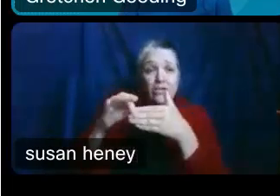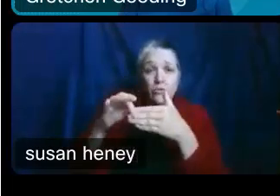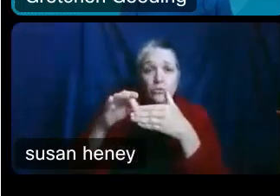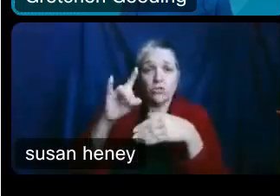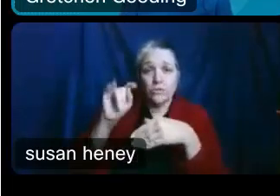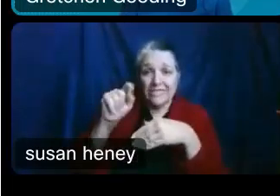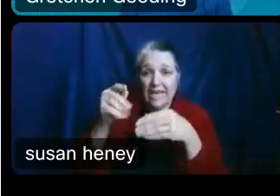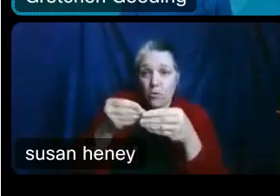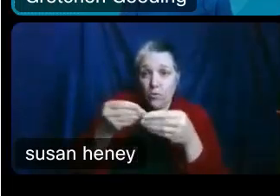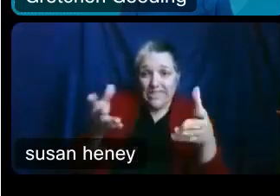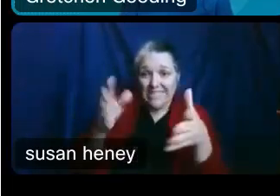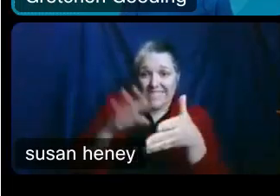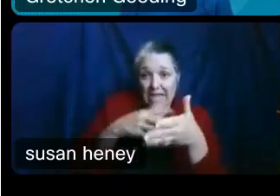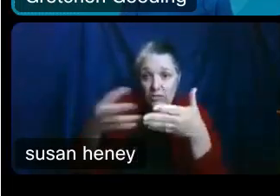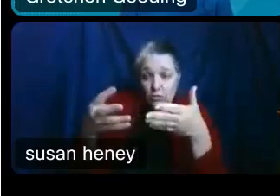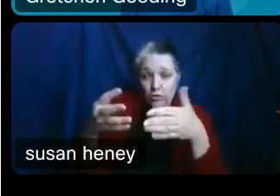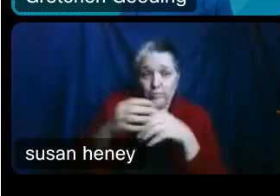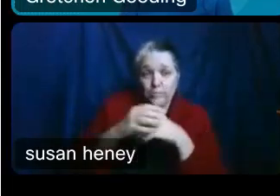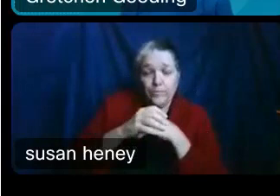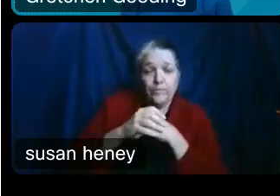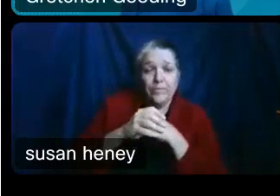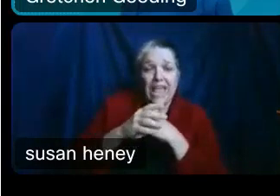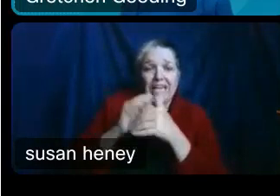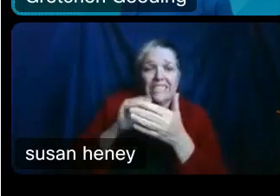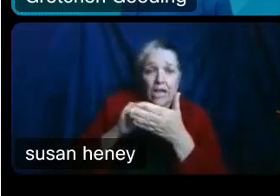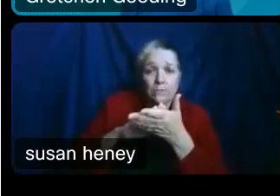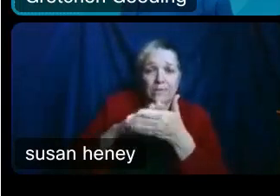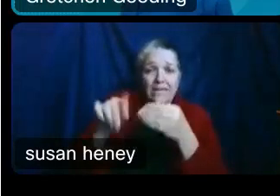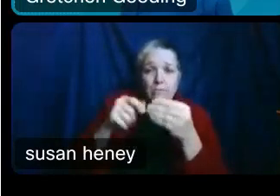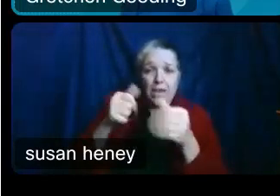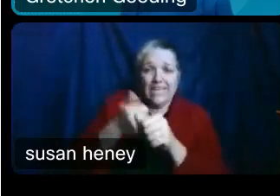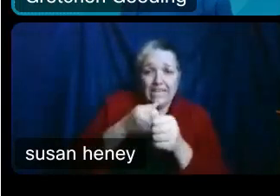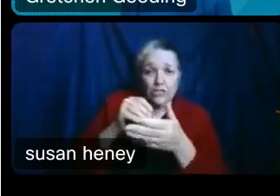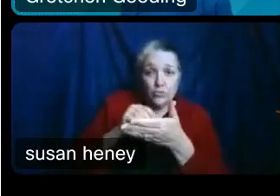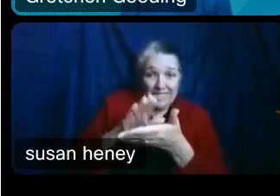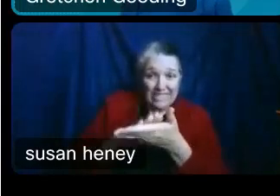documentation about what's to come in each release, as well as the table and geography